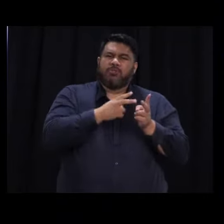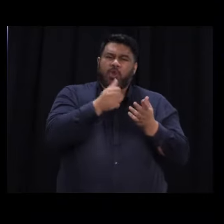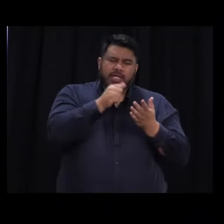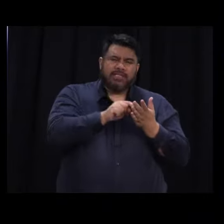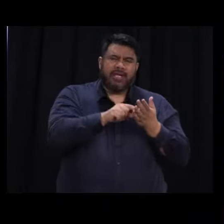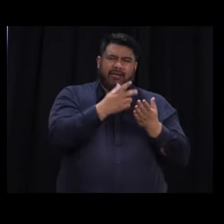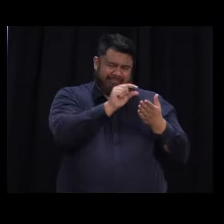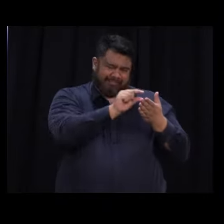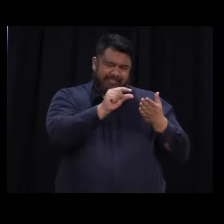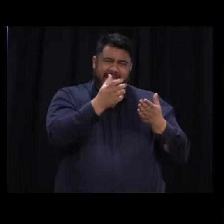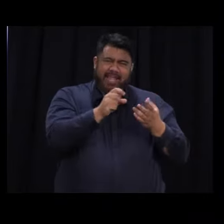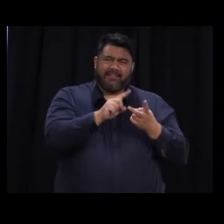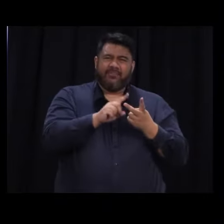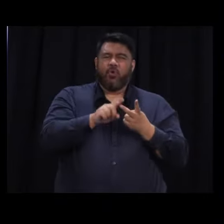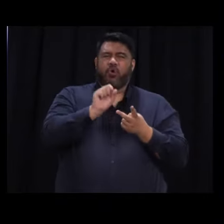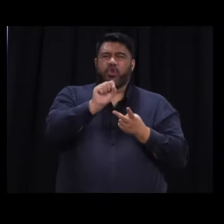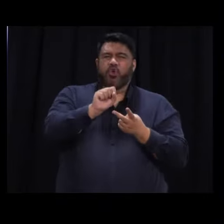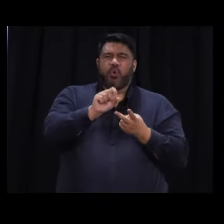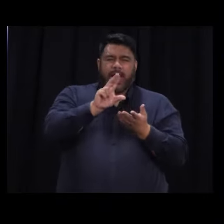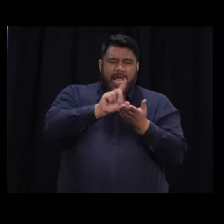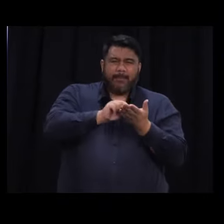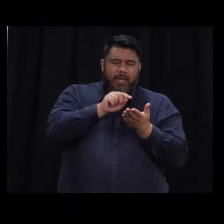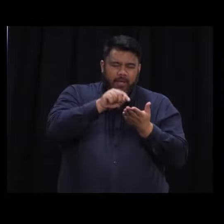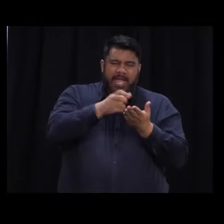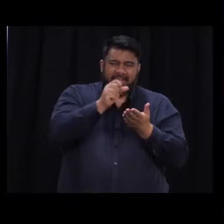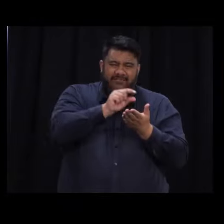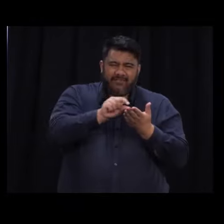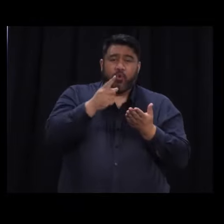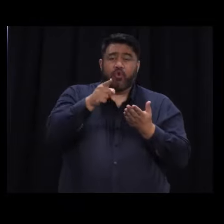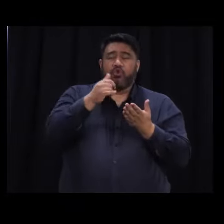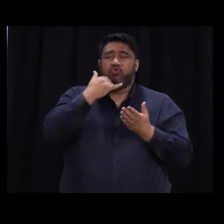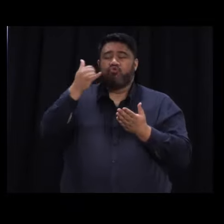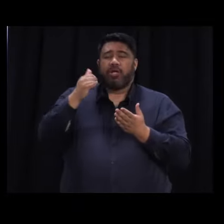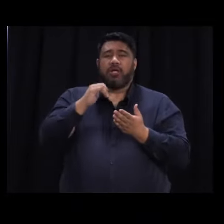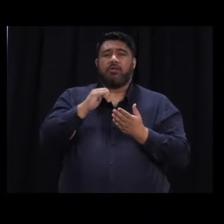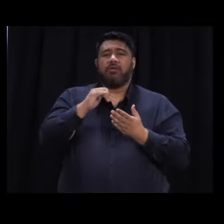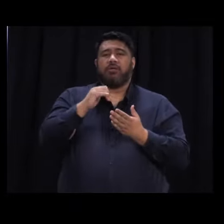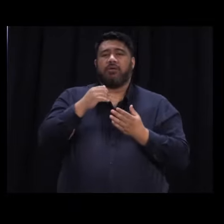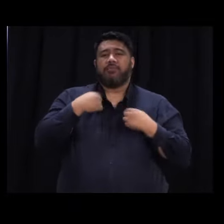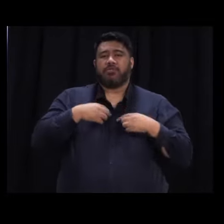please do try and take your NHI number with you. It may be on a